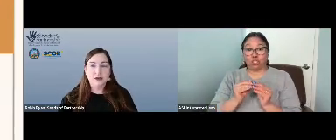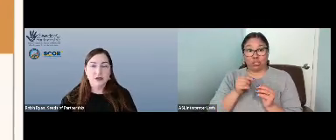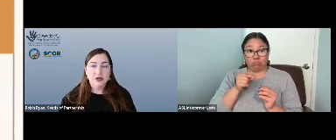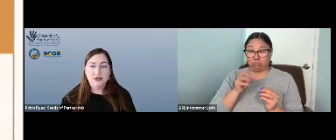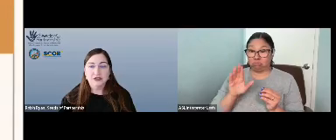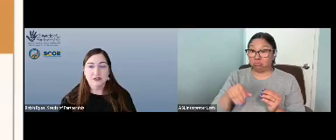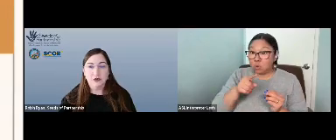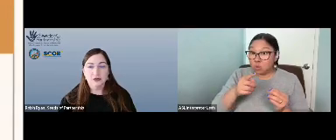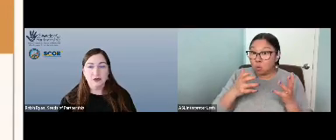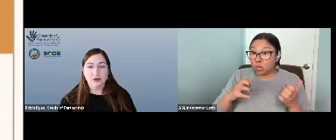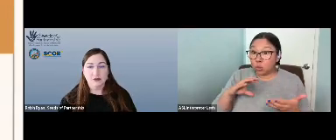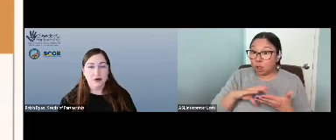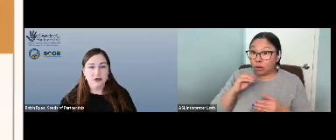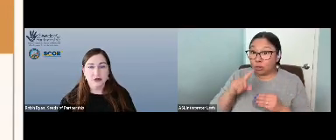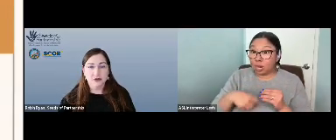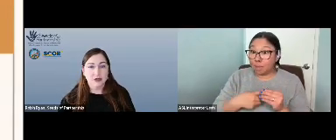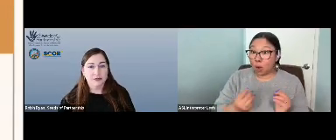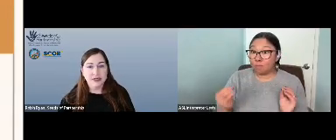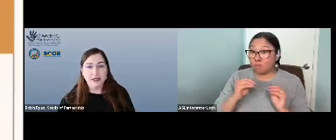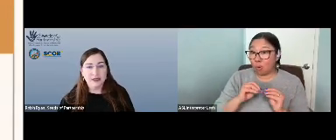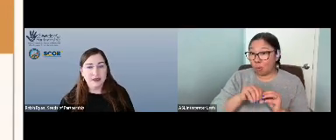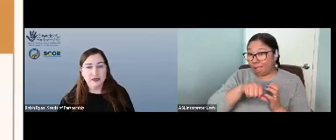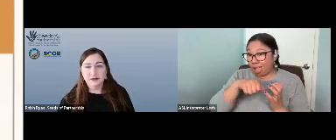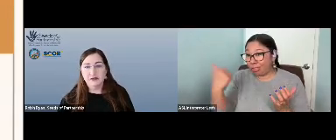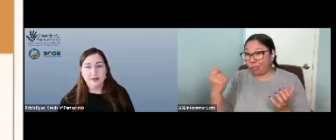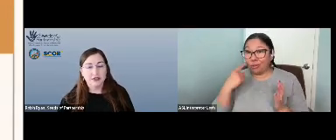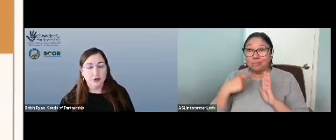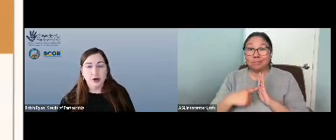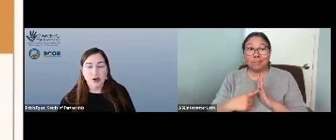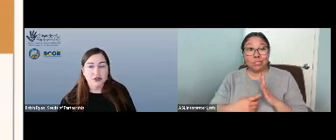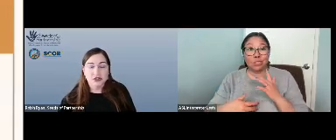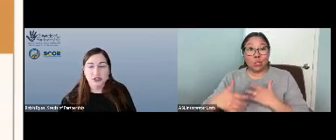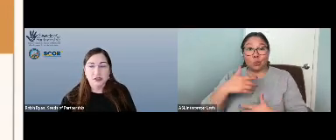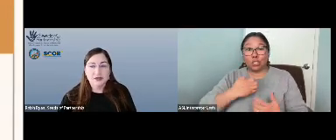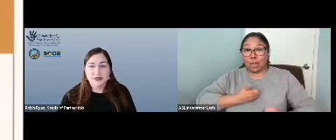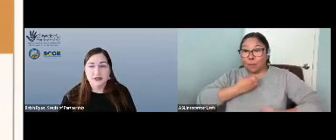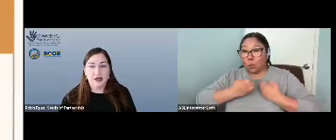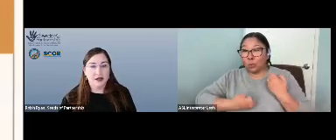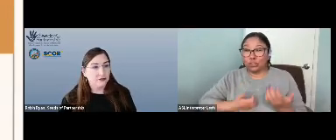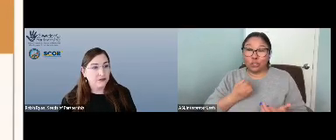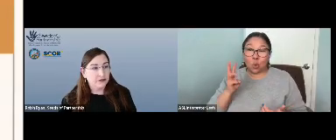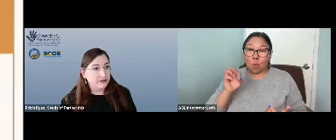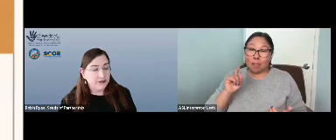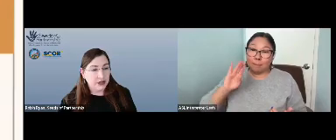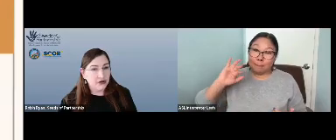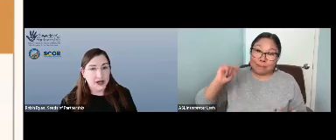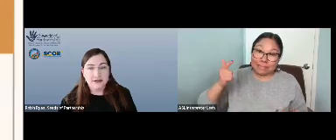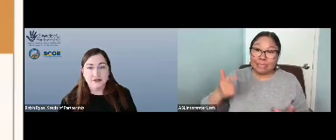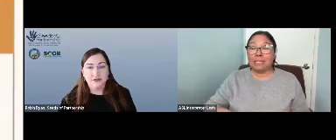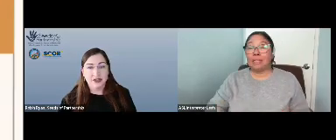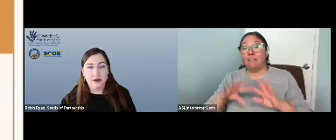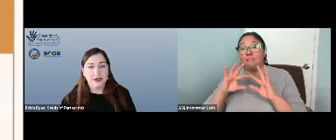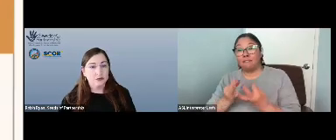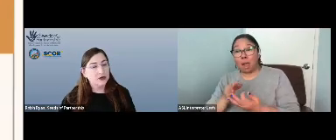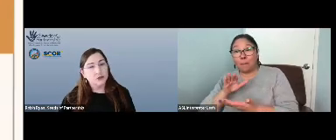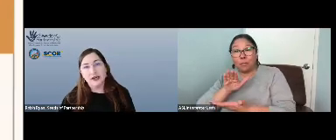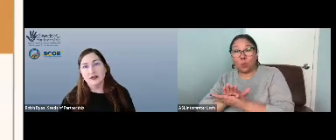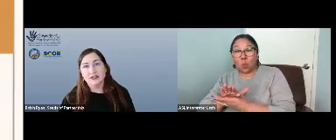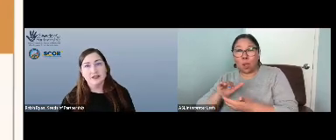about social emotional well-being, family, school partnerships, um all kinds of topics? What what